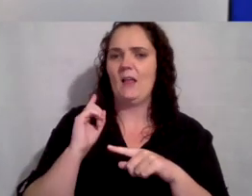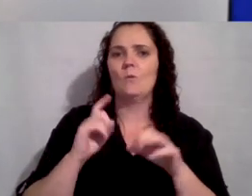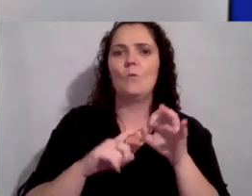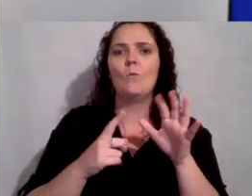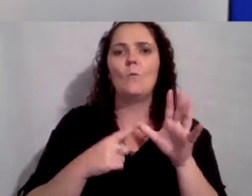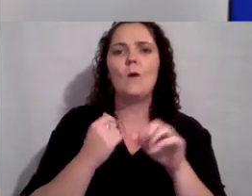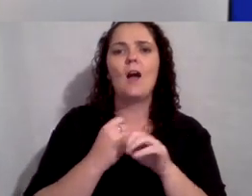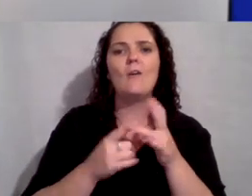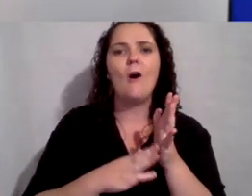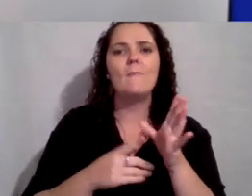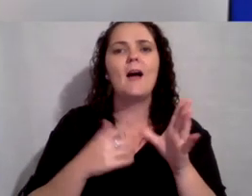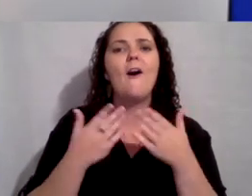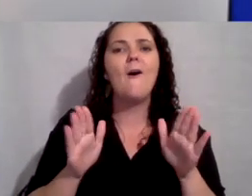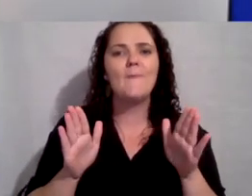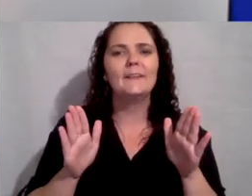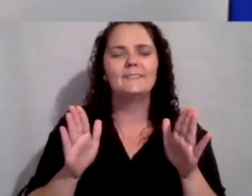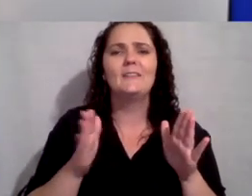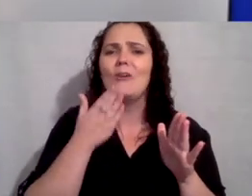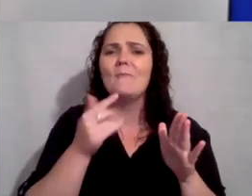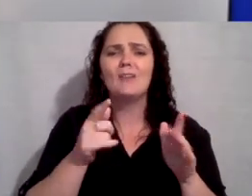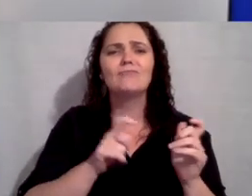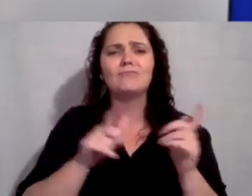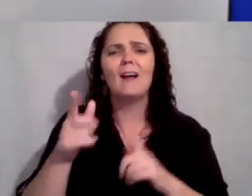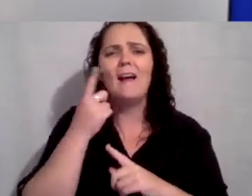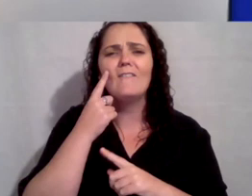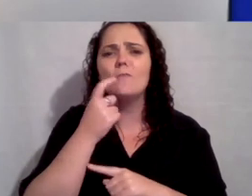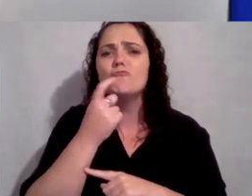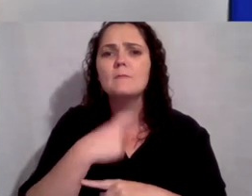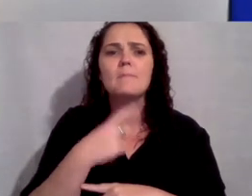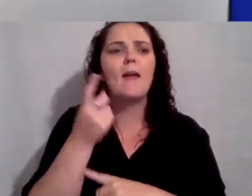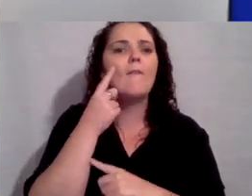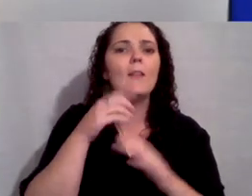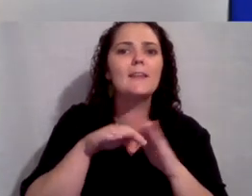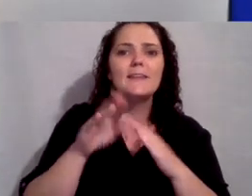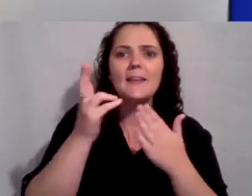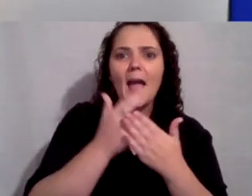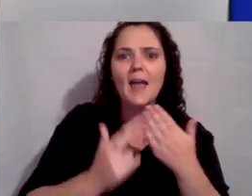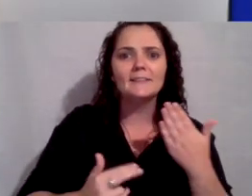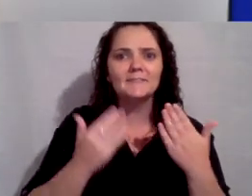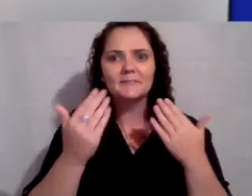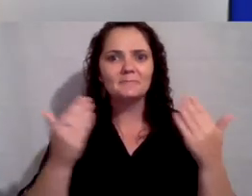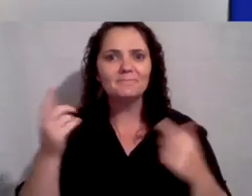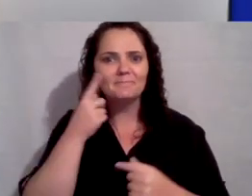so take some time if you get a chance and go visit the museums because I know it's been too long since we've been able to do that.